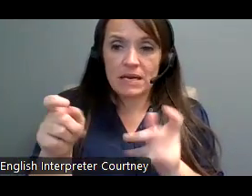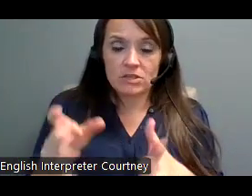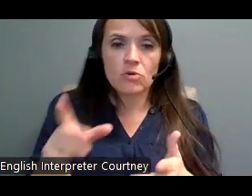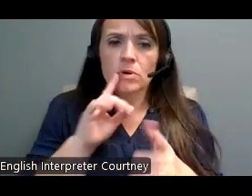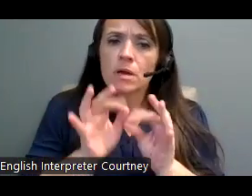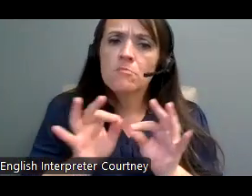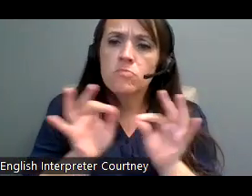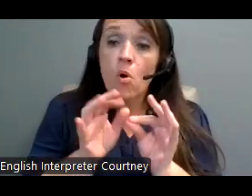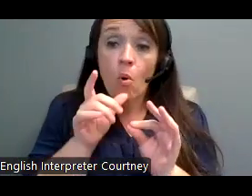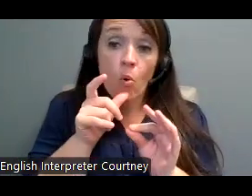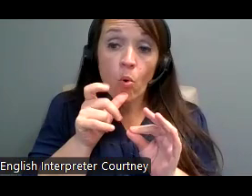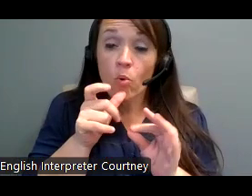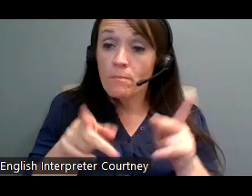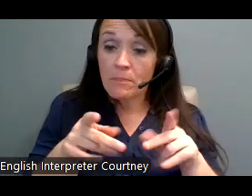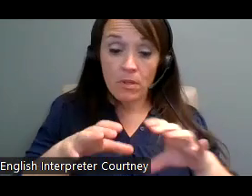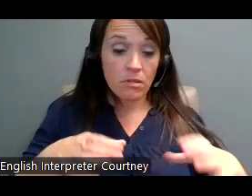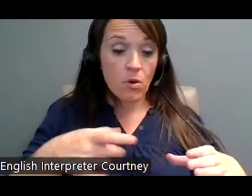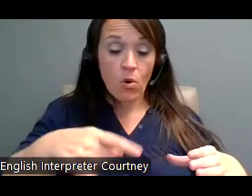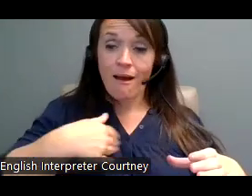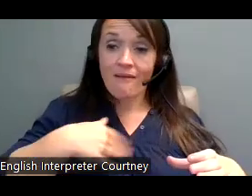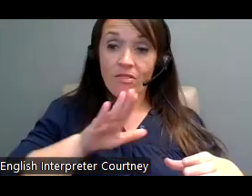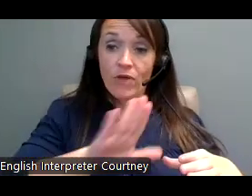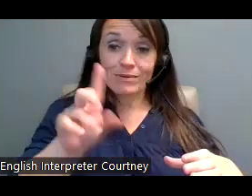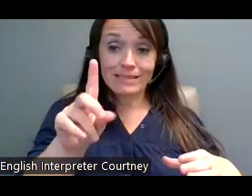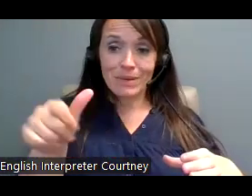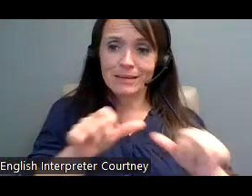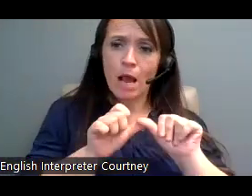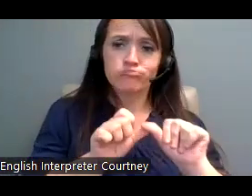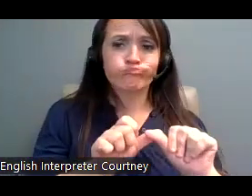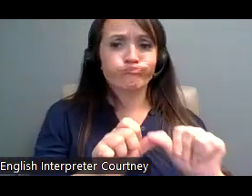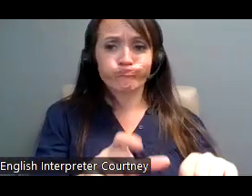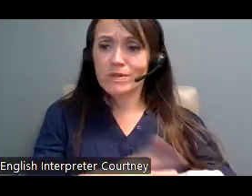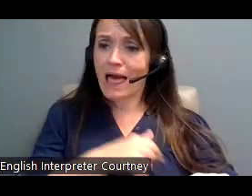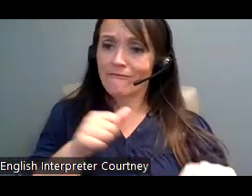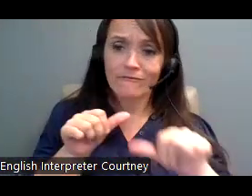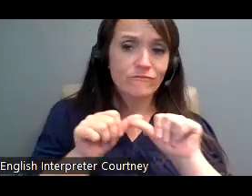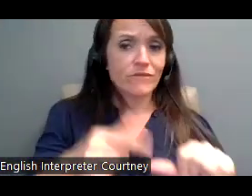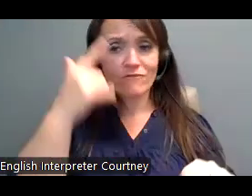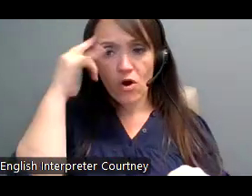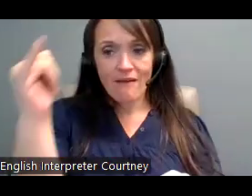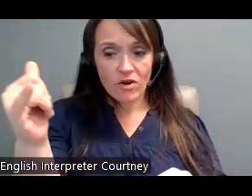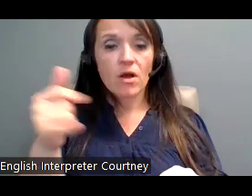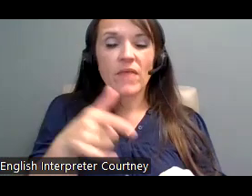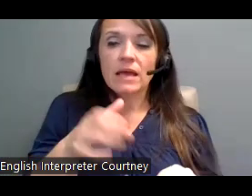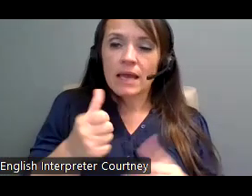disabilities and they assess their clients with accessing all of the waiver services that they